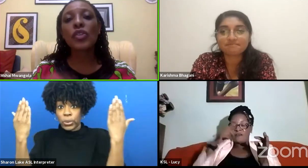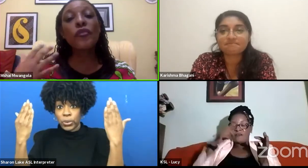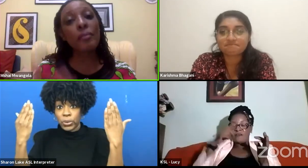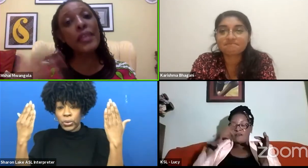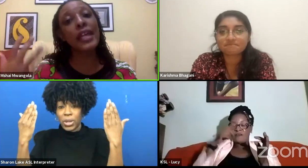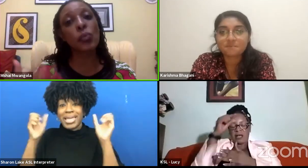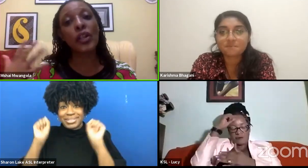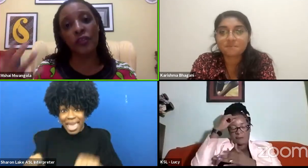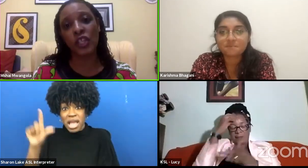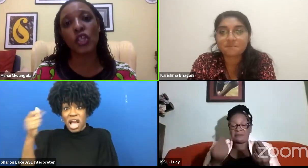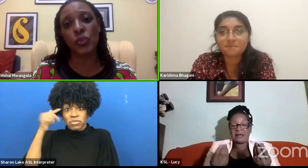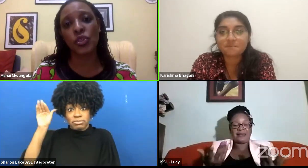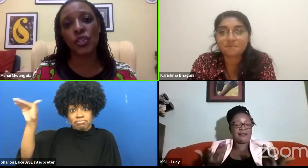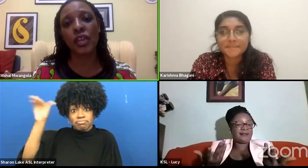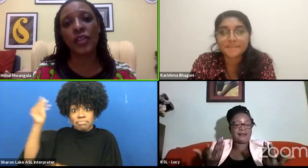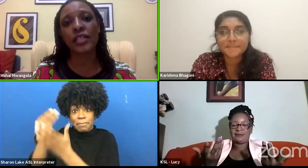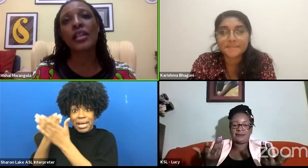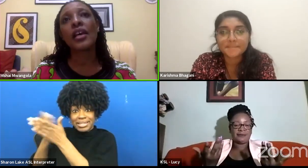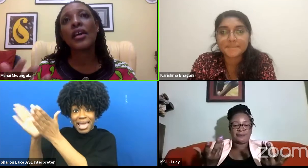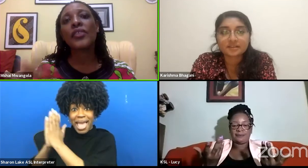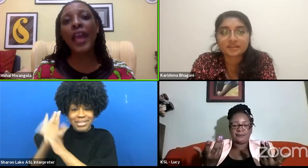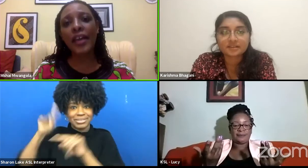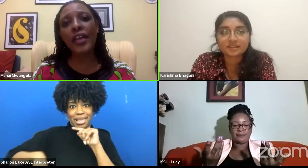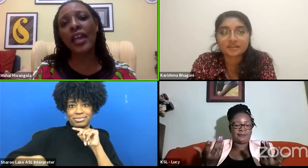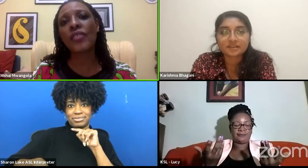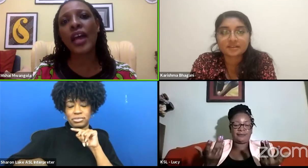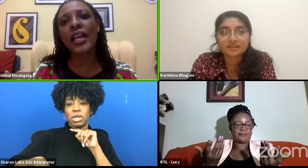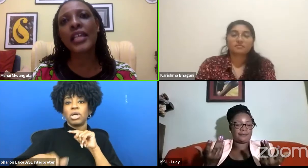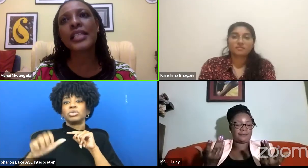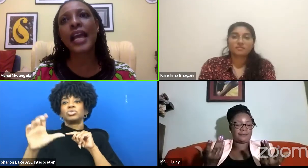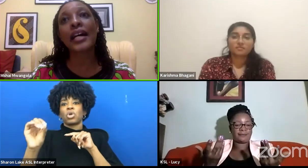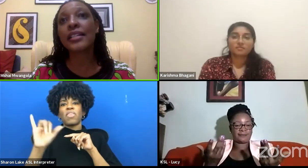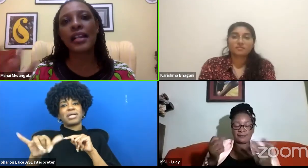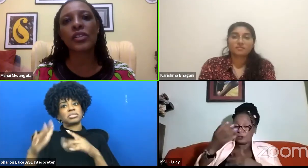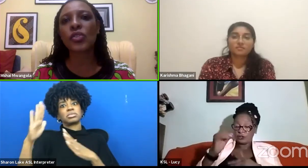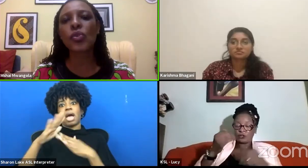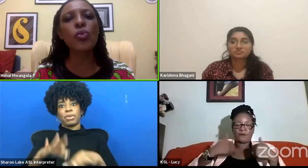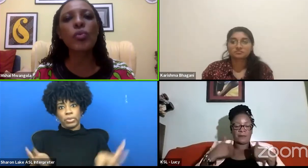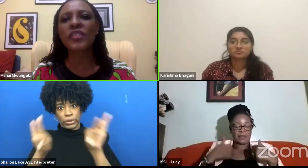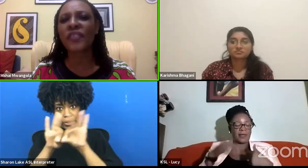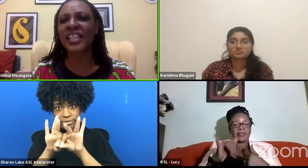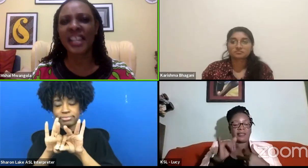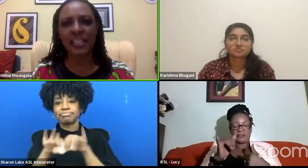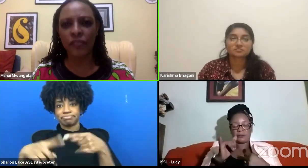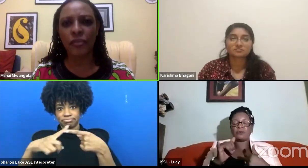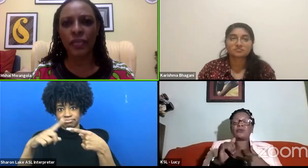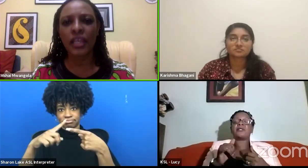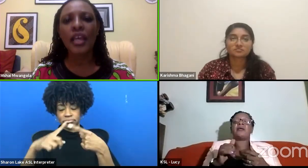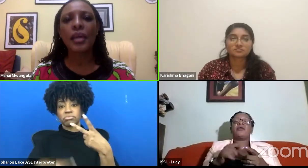So for me, that's one of the huge areas. The other area is, like I said, school was fantastic for me